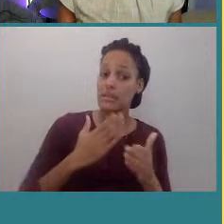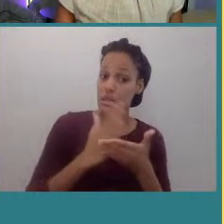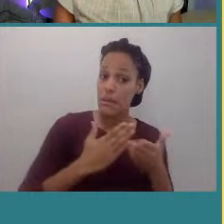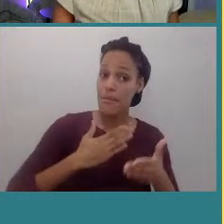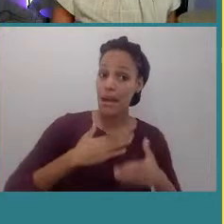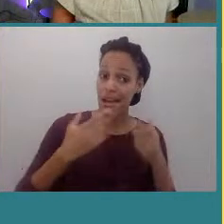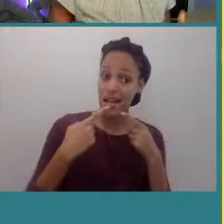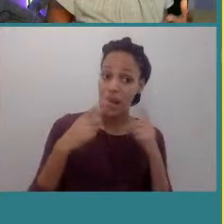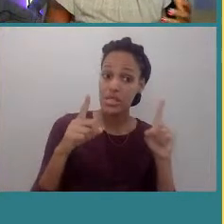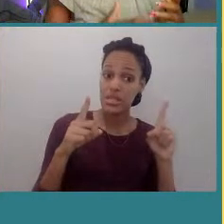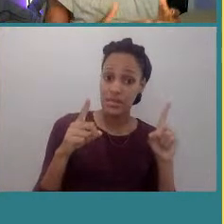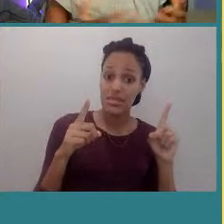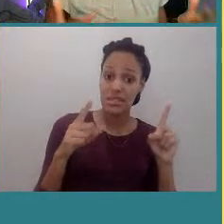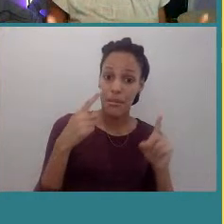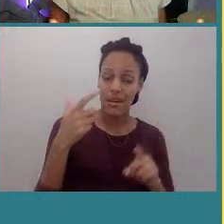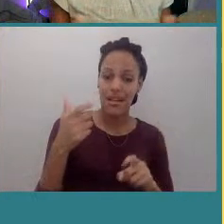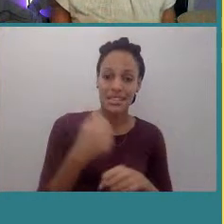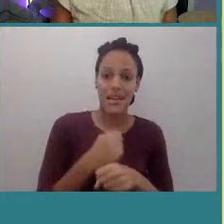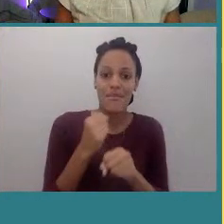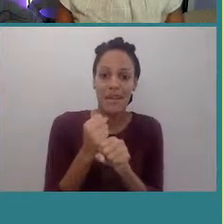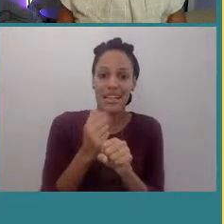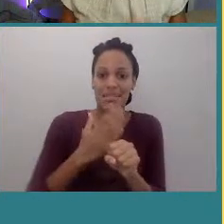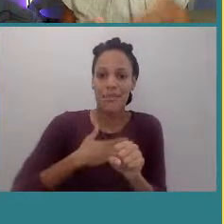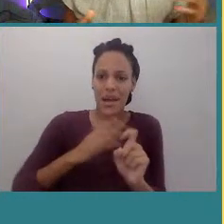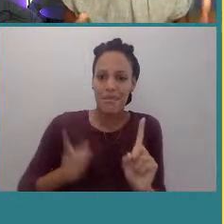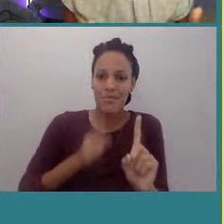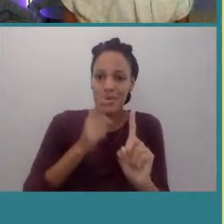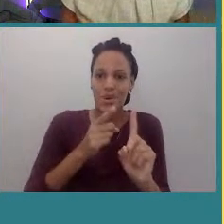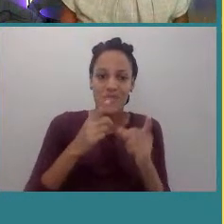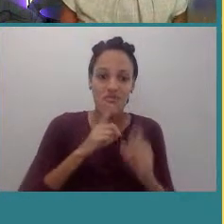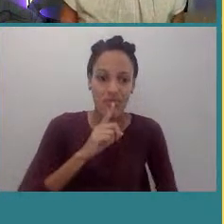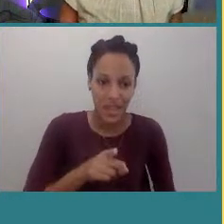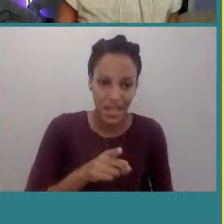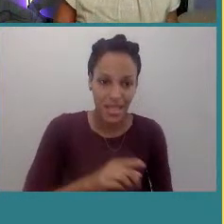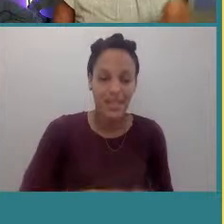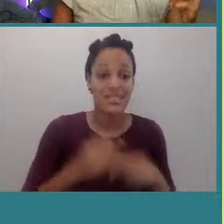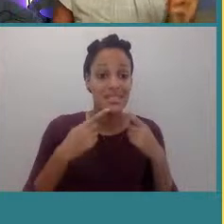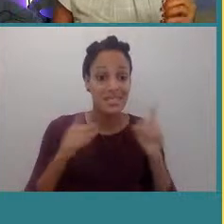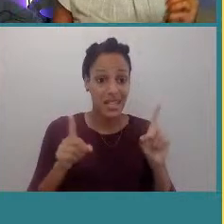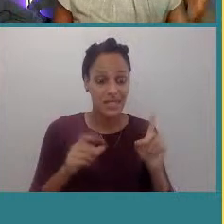here because it makes the point that I am talking about. Earlier I talked about the